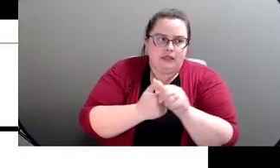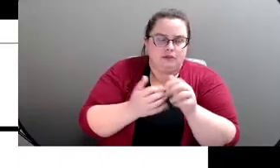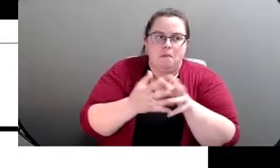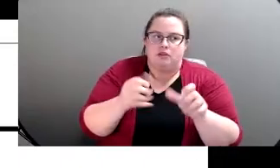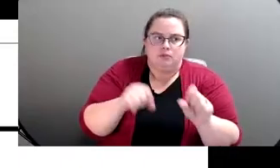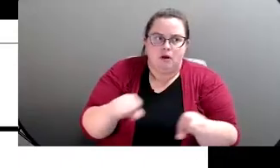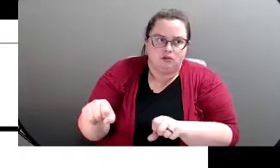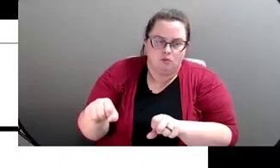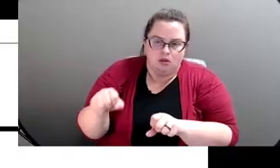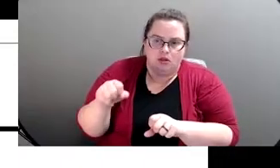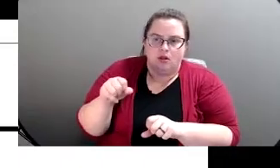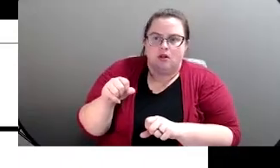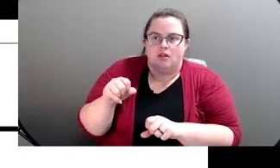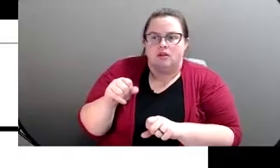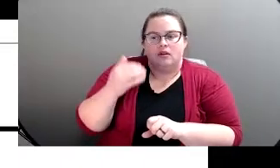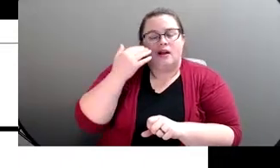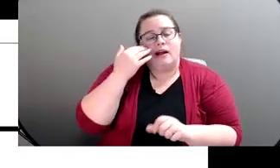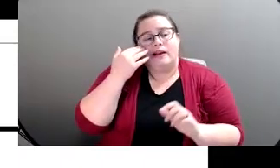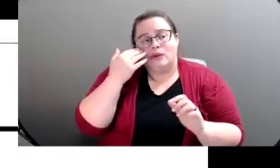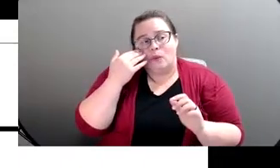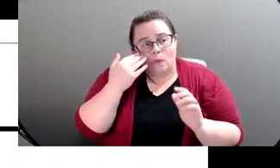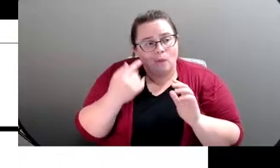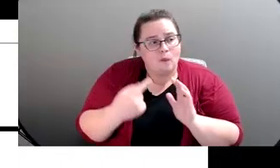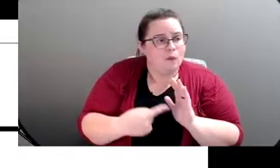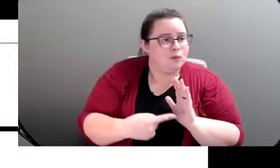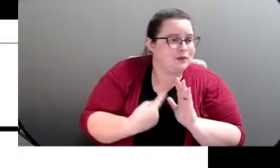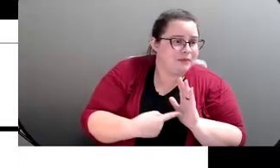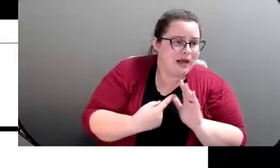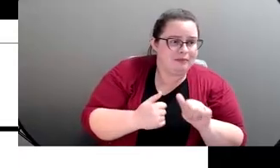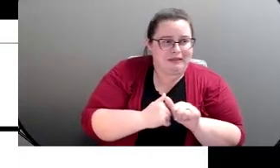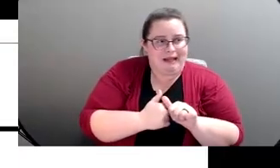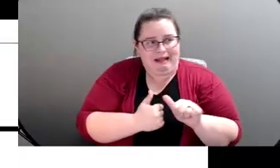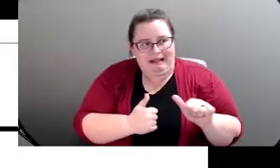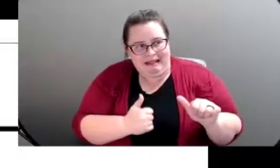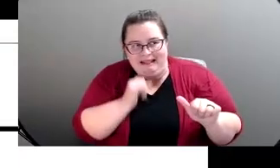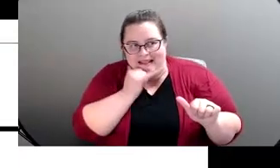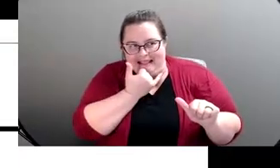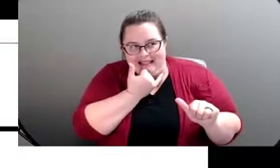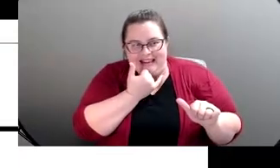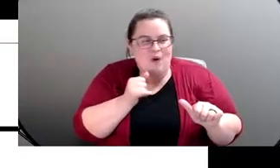I know there may be times when you're behind on grading or there's just a lot going on.